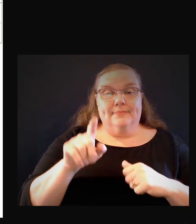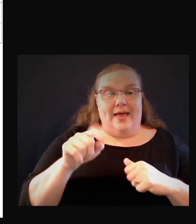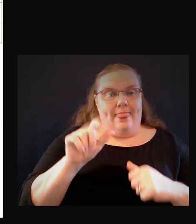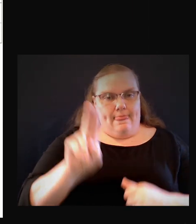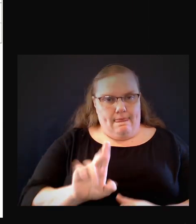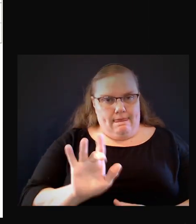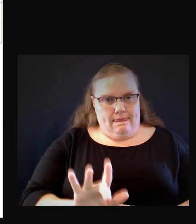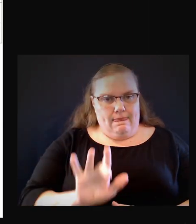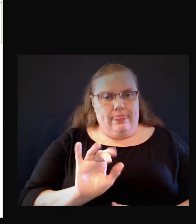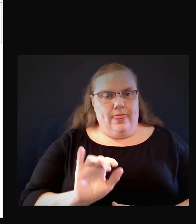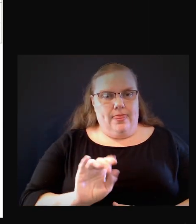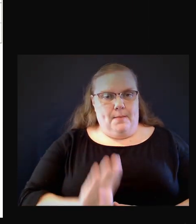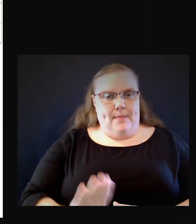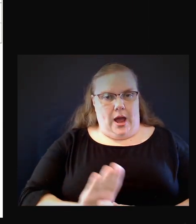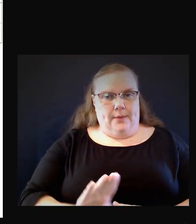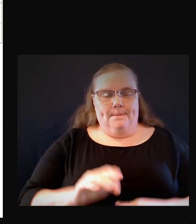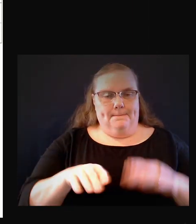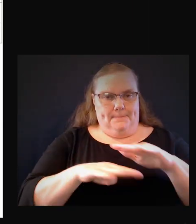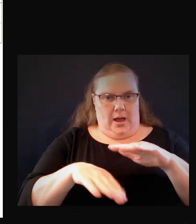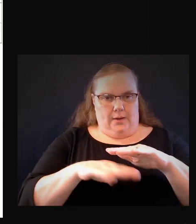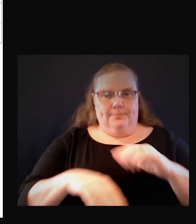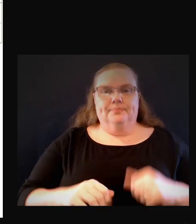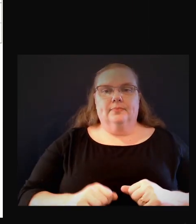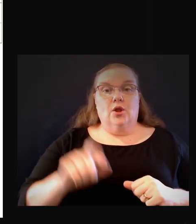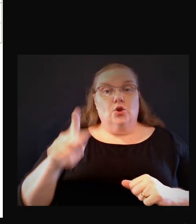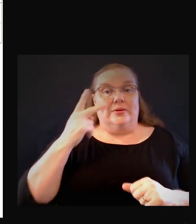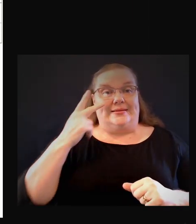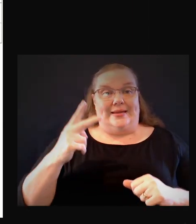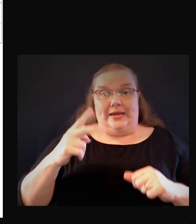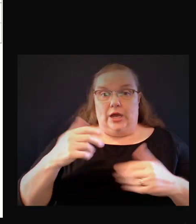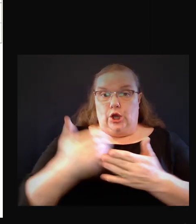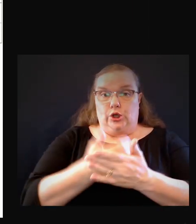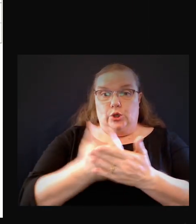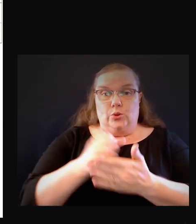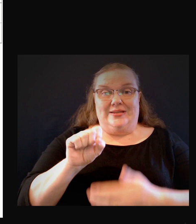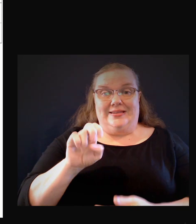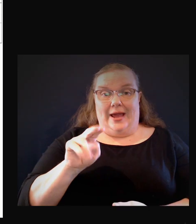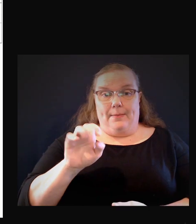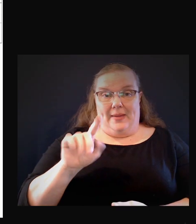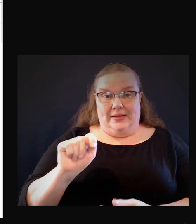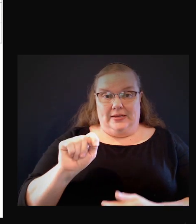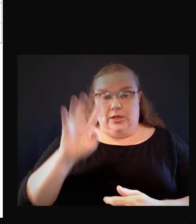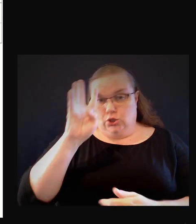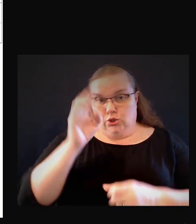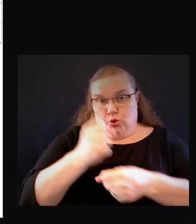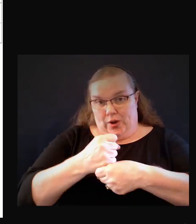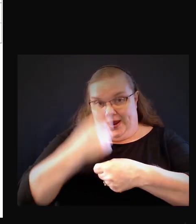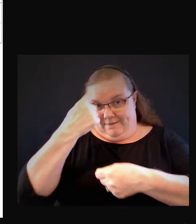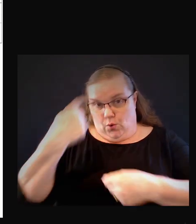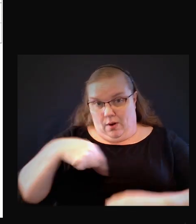As you can see, a new segment has been created for us. And in this particular title, there's only one player